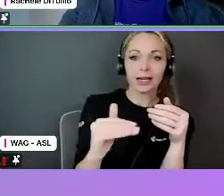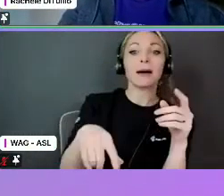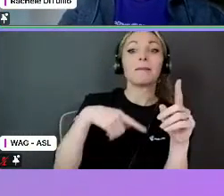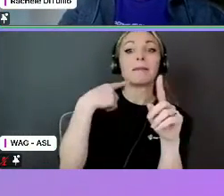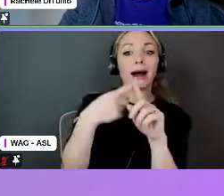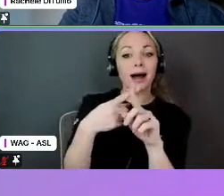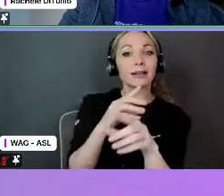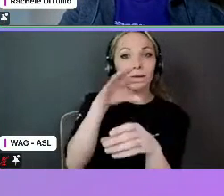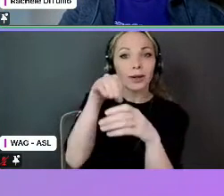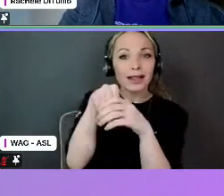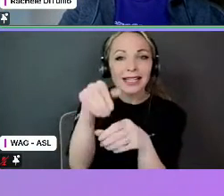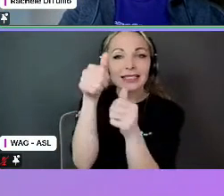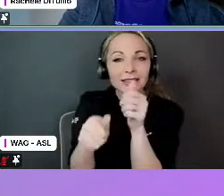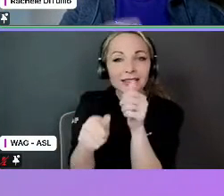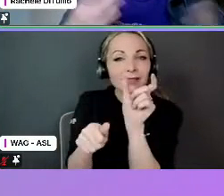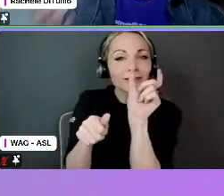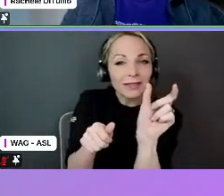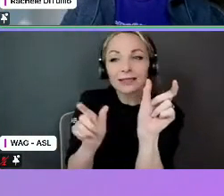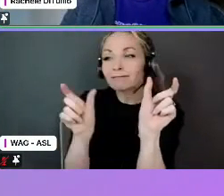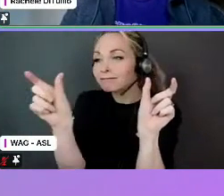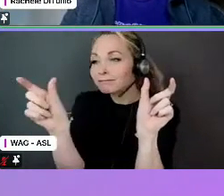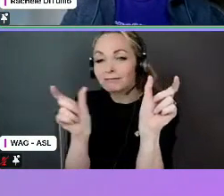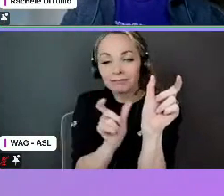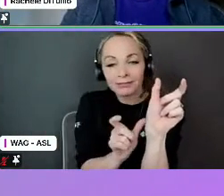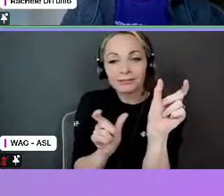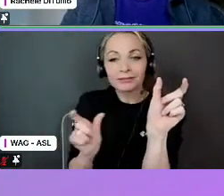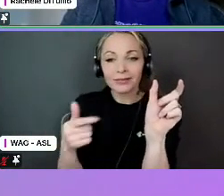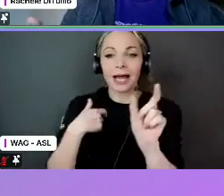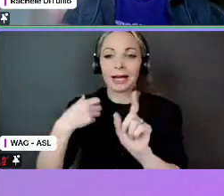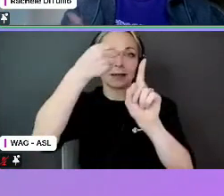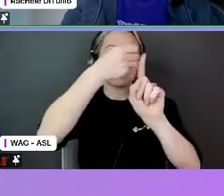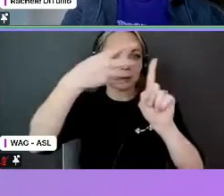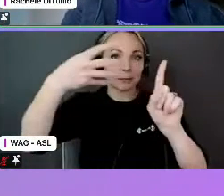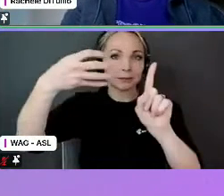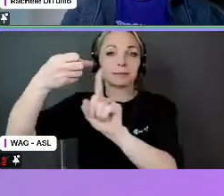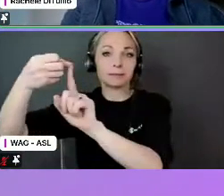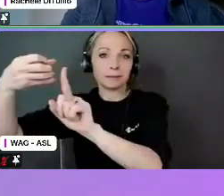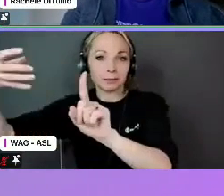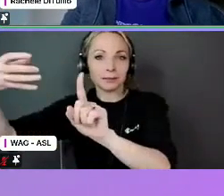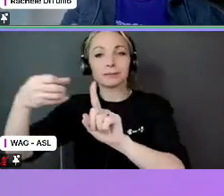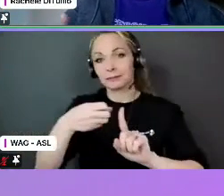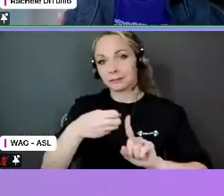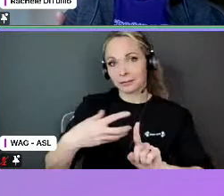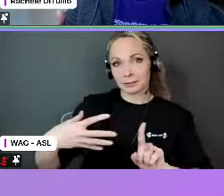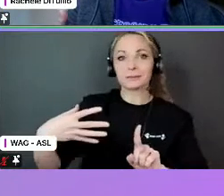I put my error message between the label and the